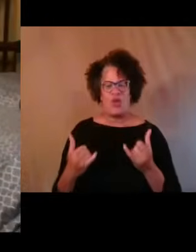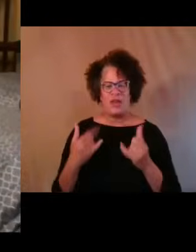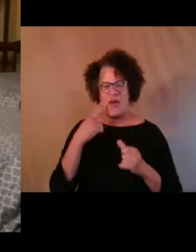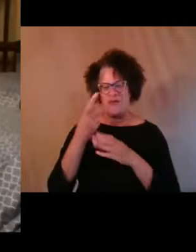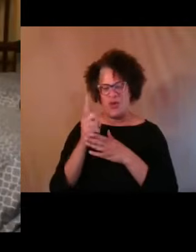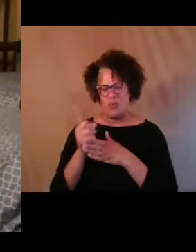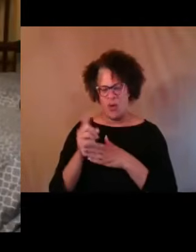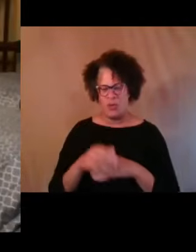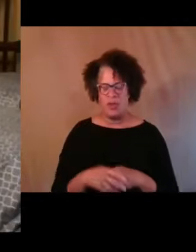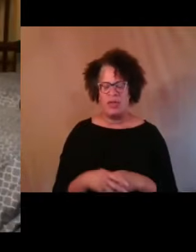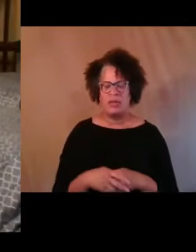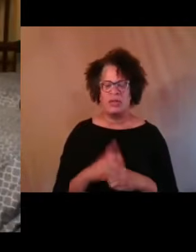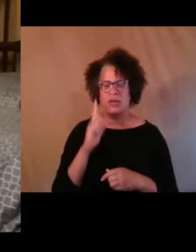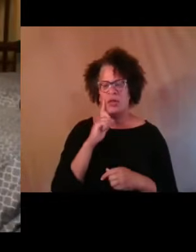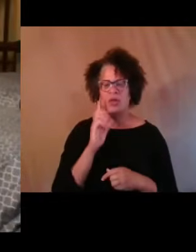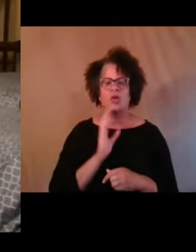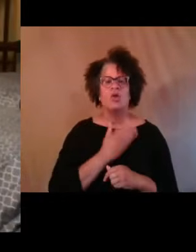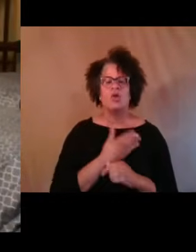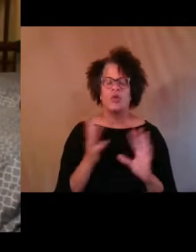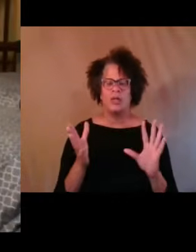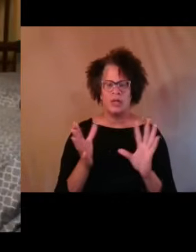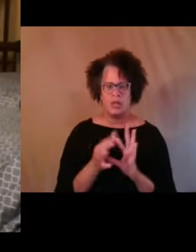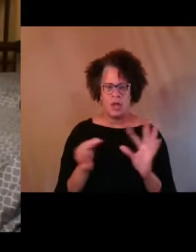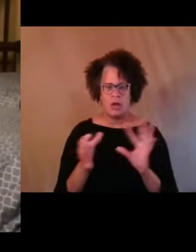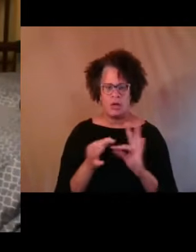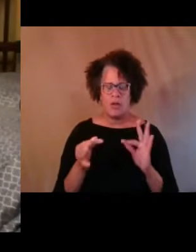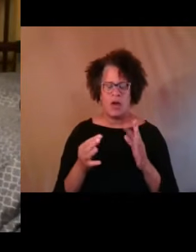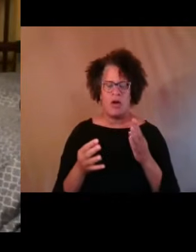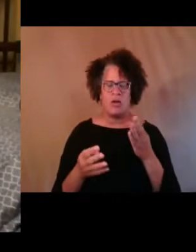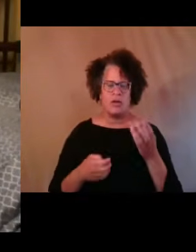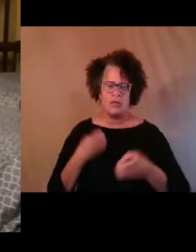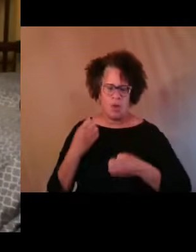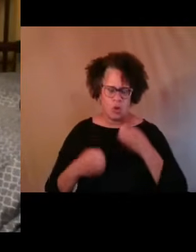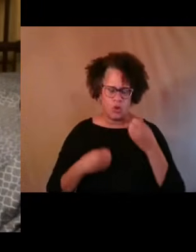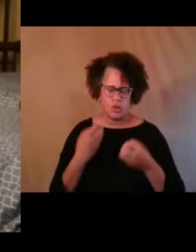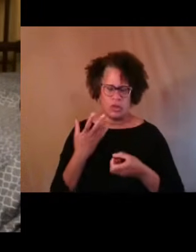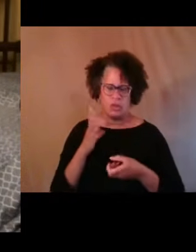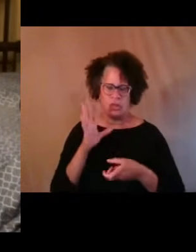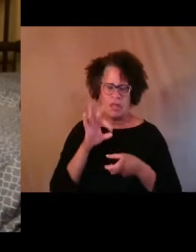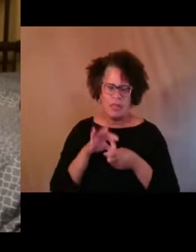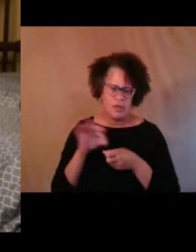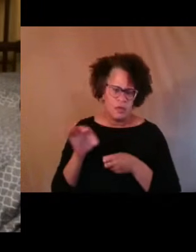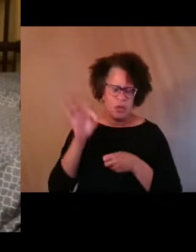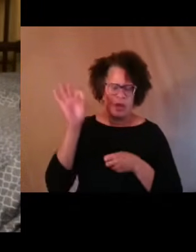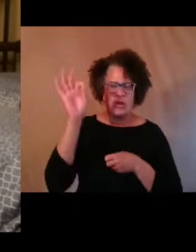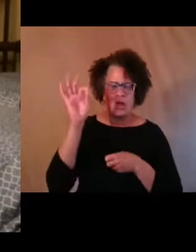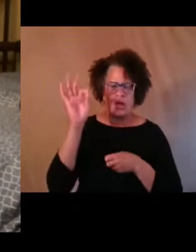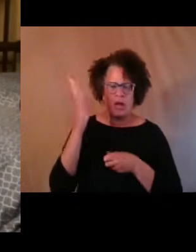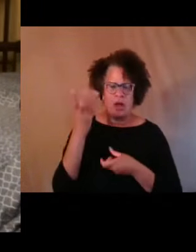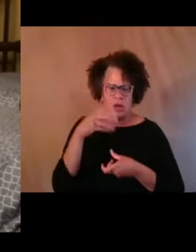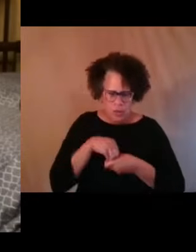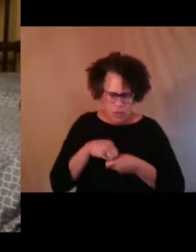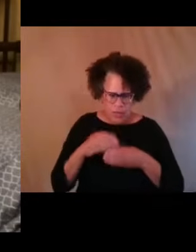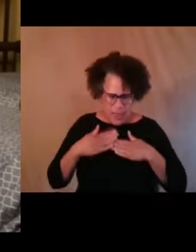We talk about the emotions and the spirits are contained in the body, actually in the organs.